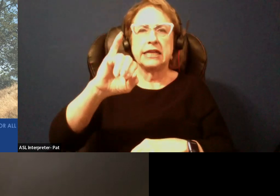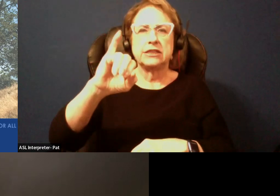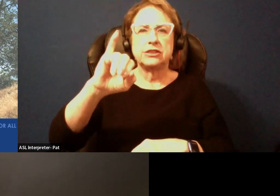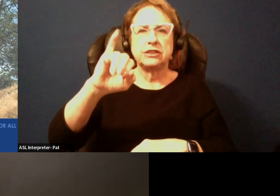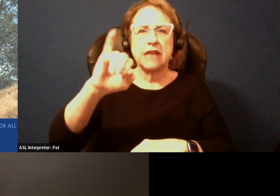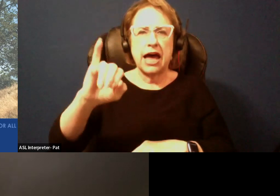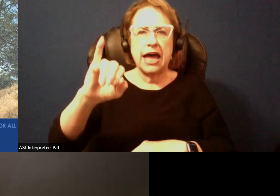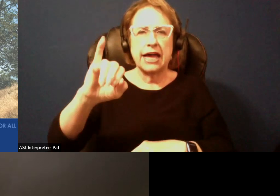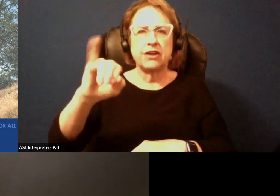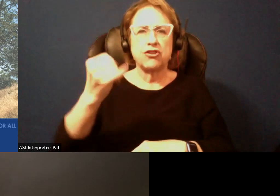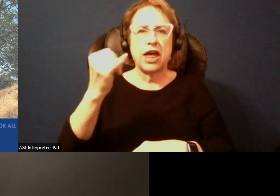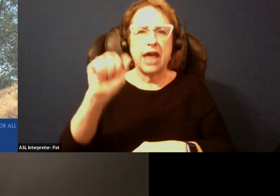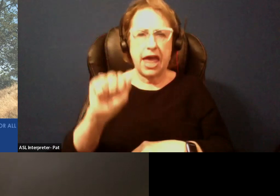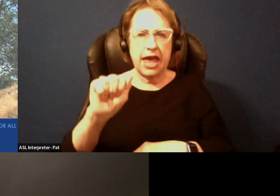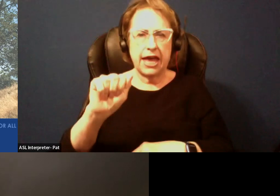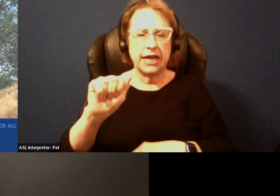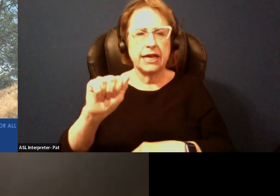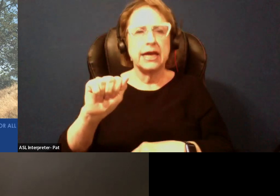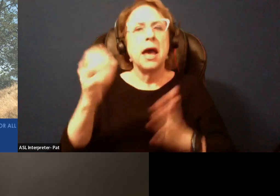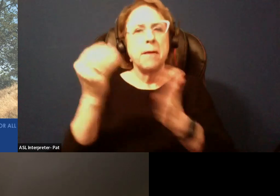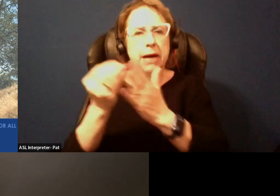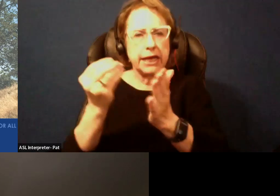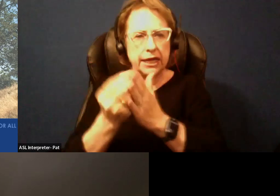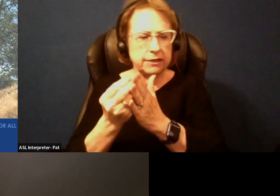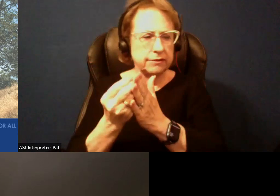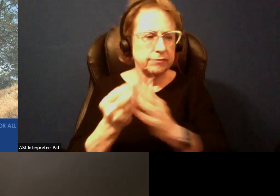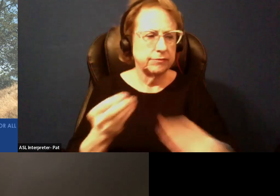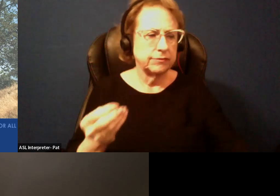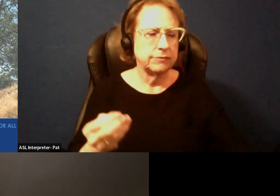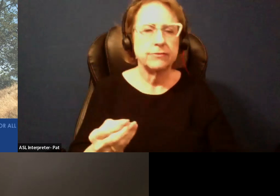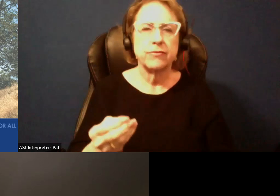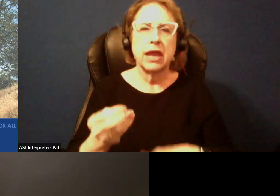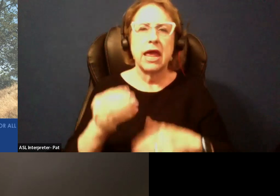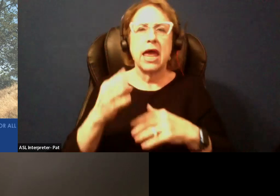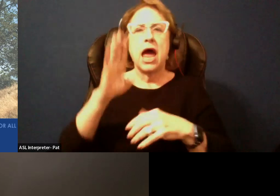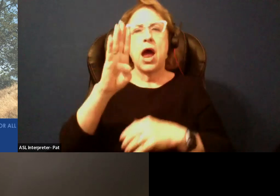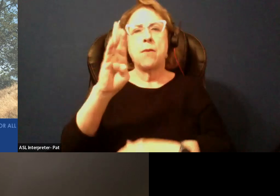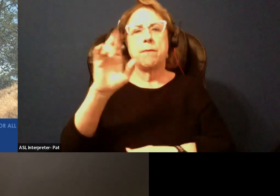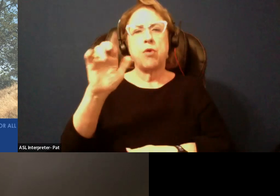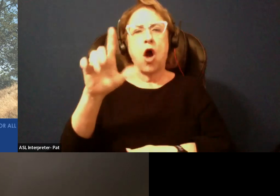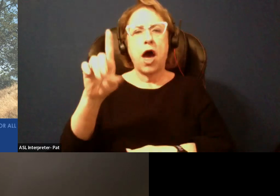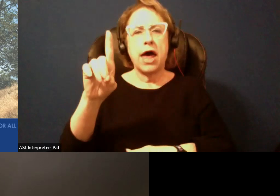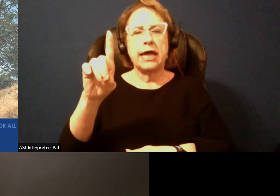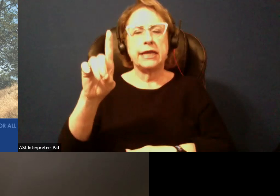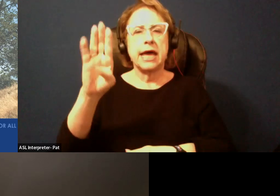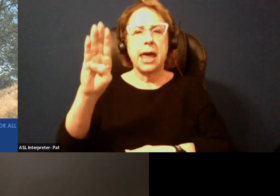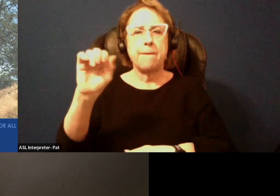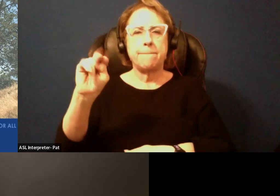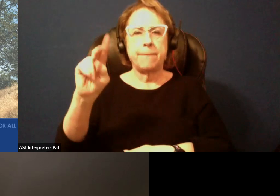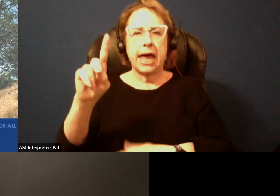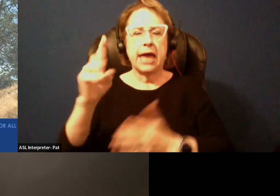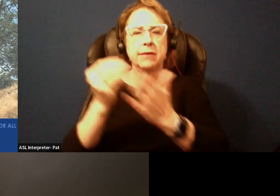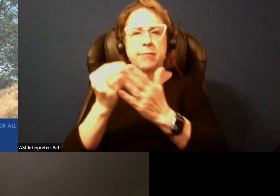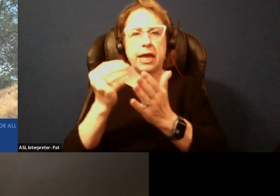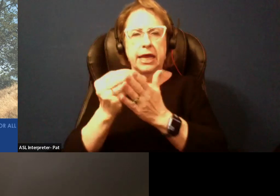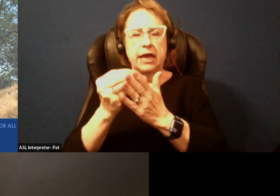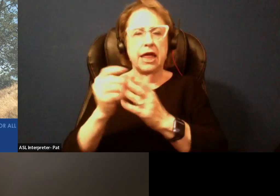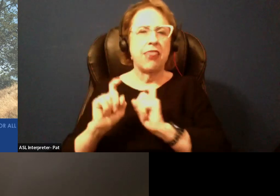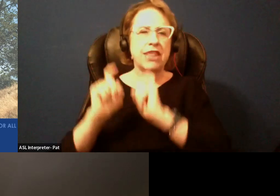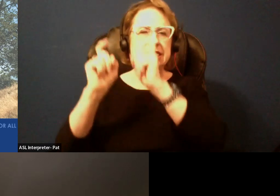and a point that I like to make is that the broadband money that's allocated is only about